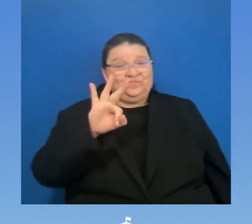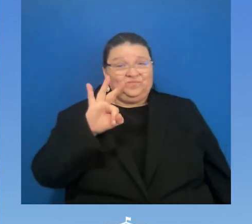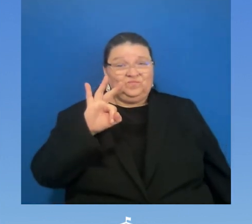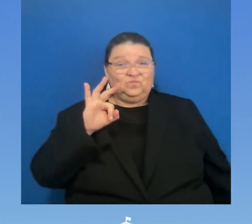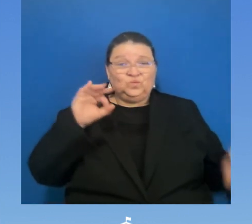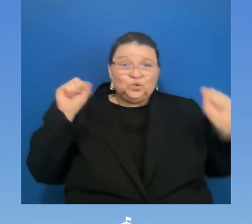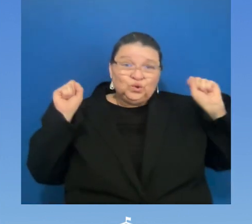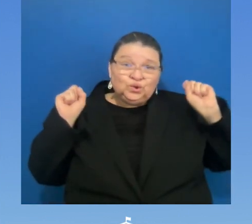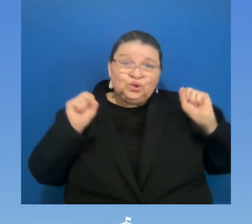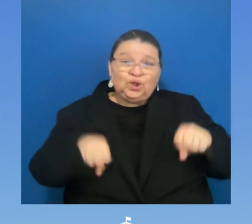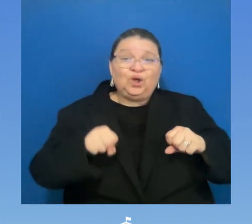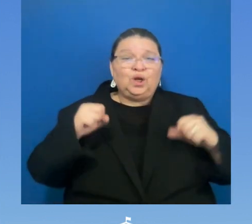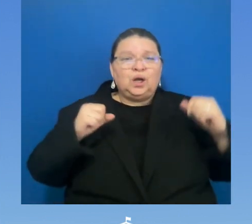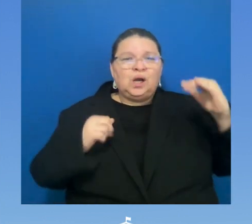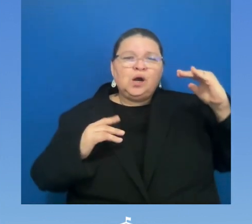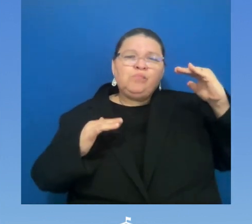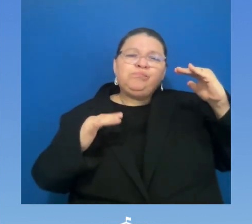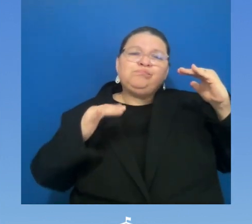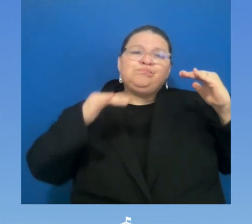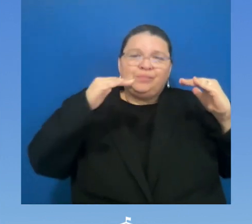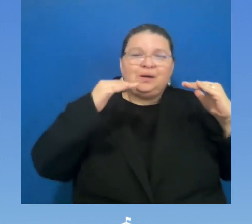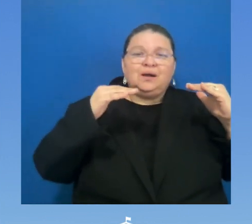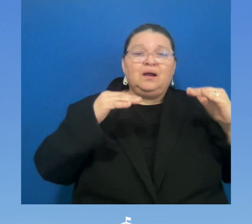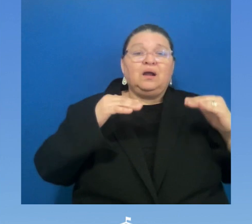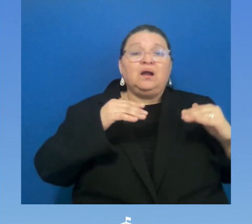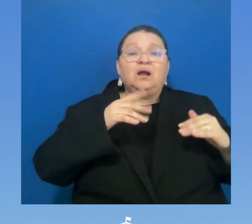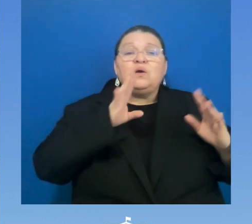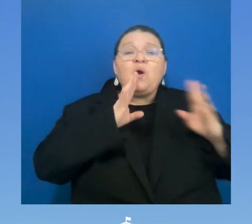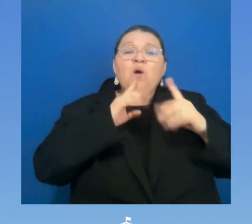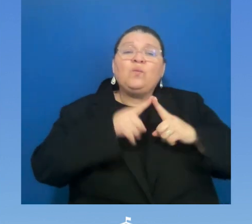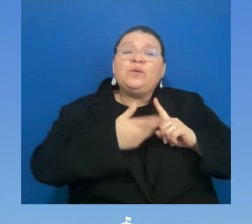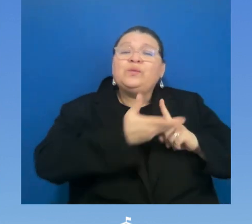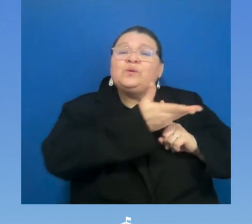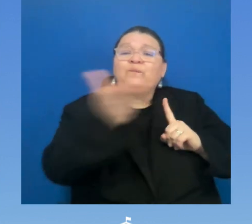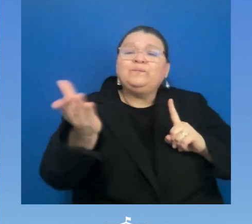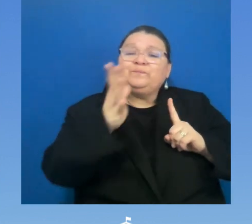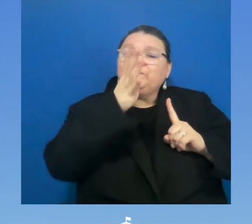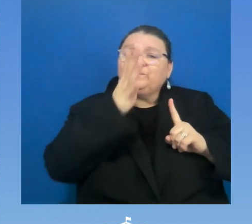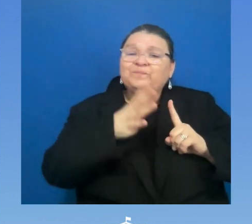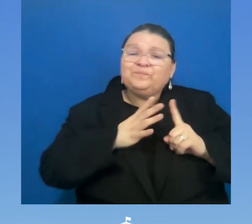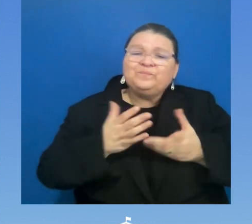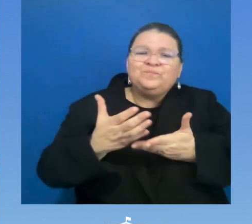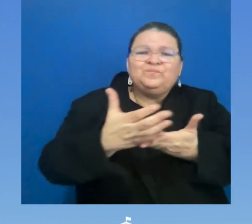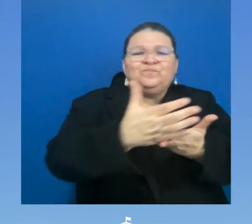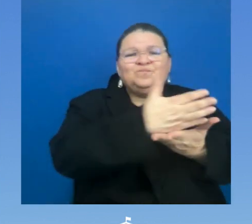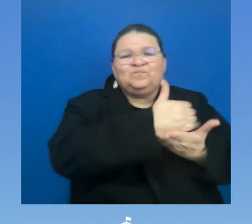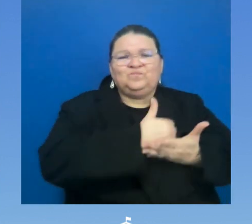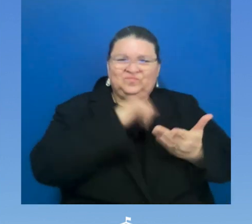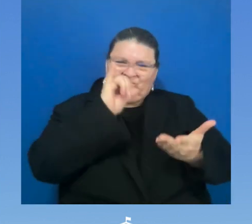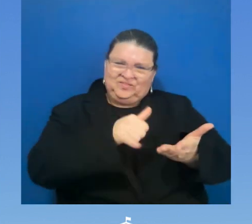And I just society where available to them now, it could help a childcare worker,